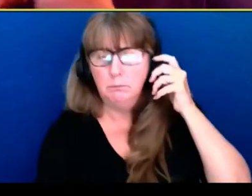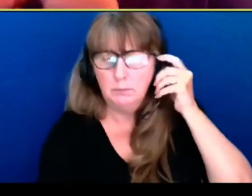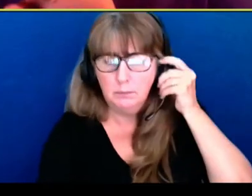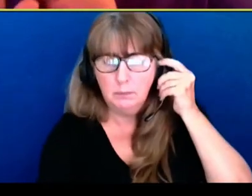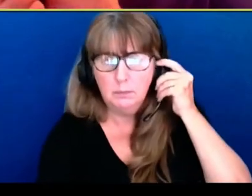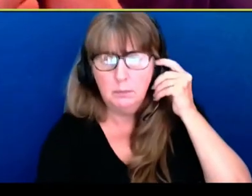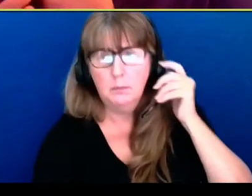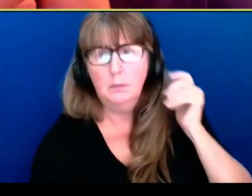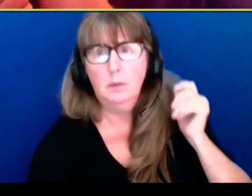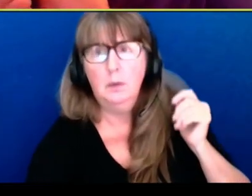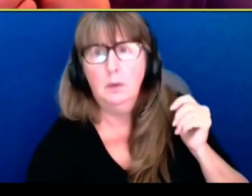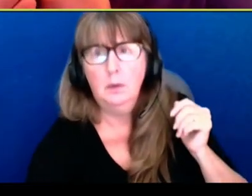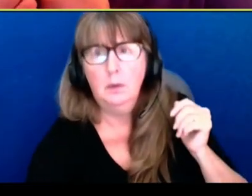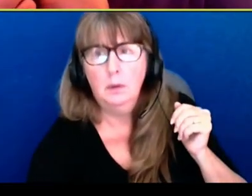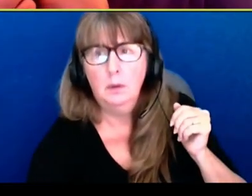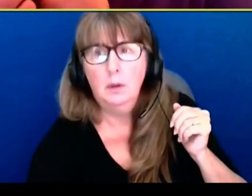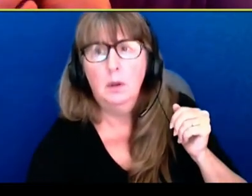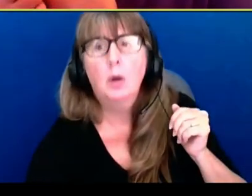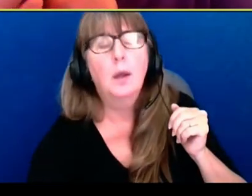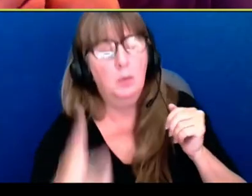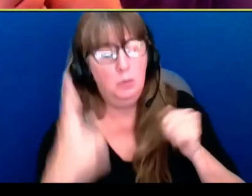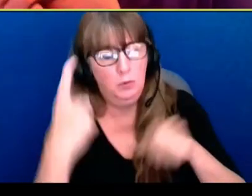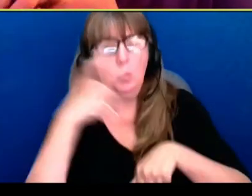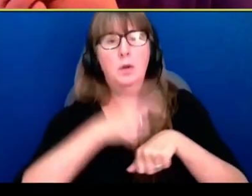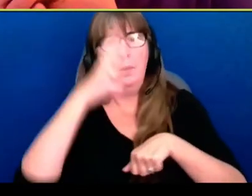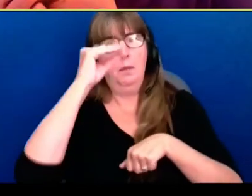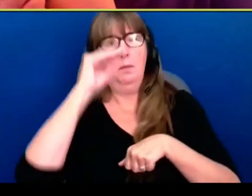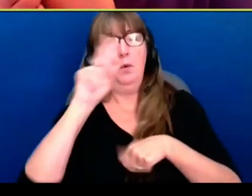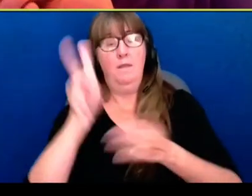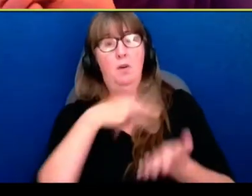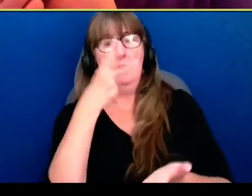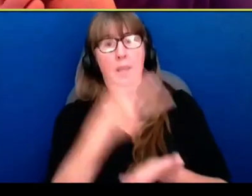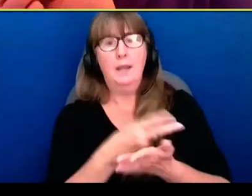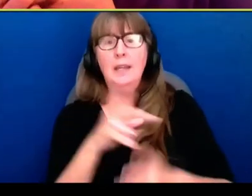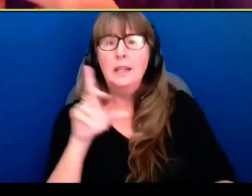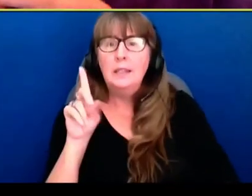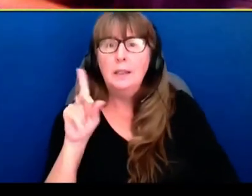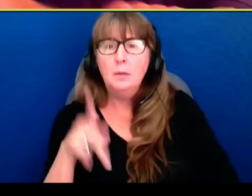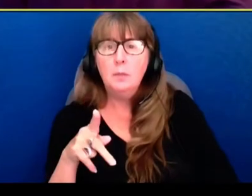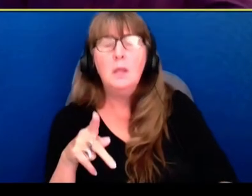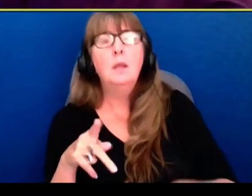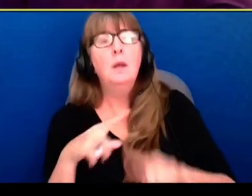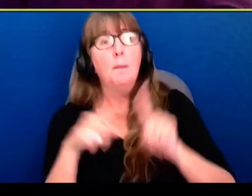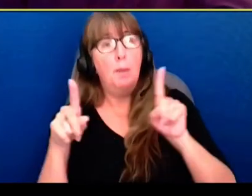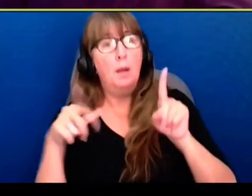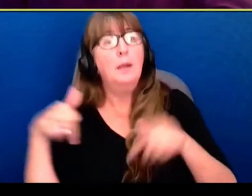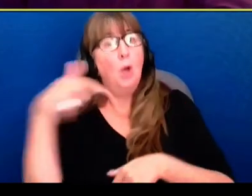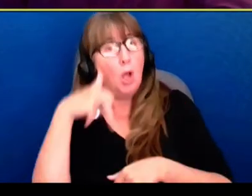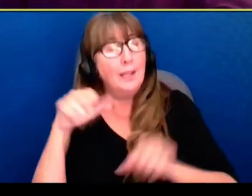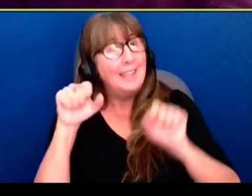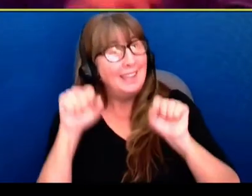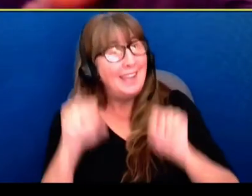He fell one time broke his arm. Well for a kid with CP but ambulatory, you're suddenly taking away support and balance you're